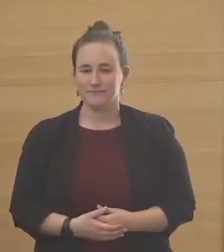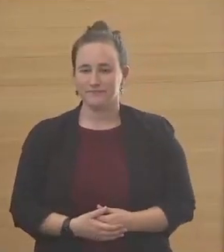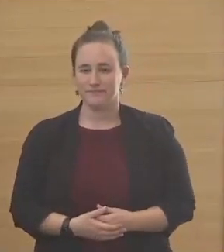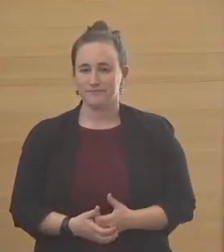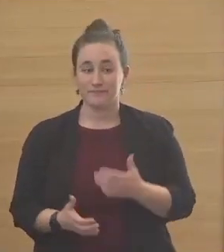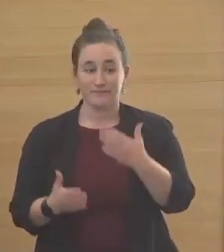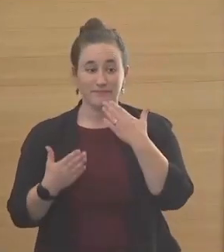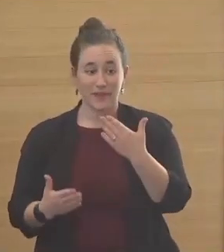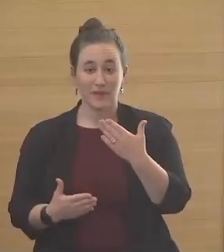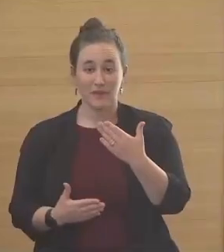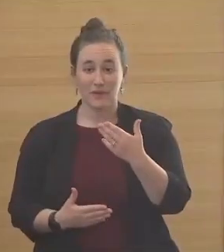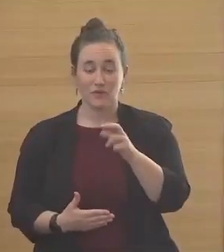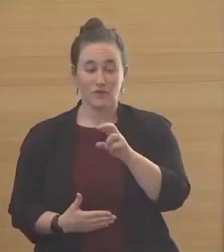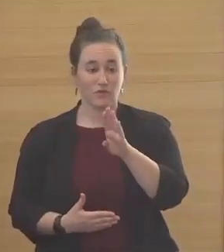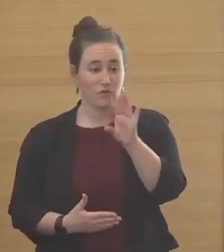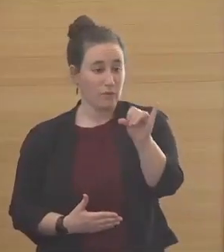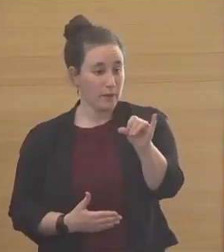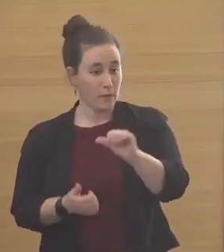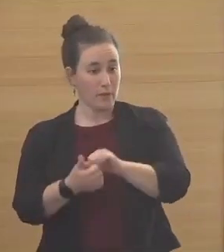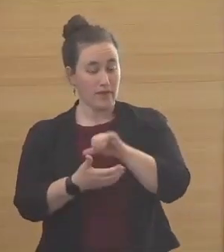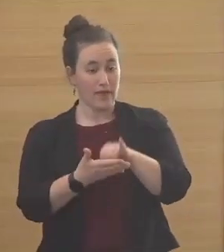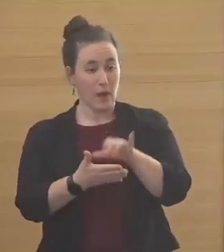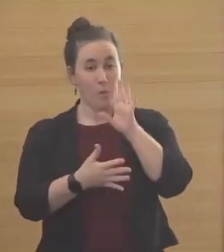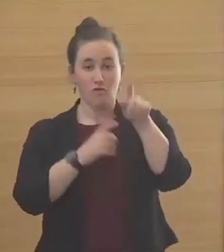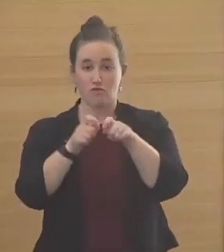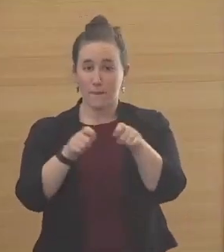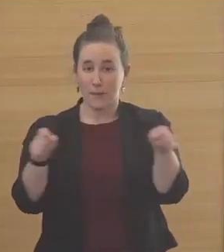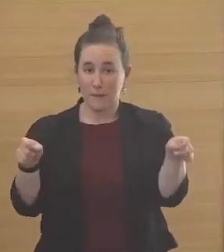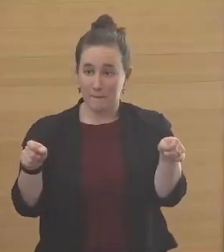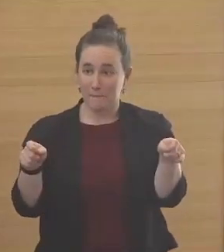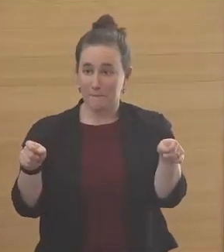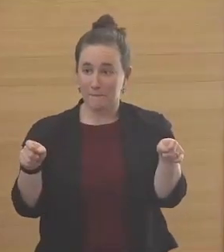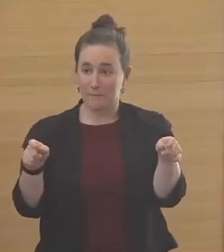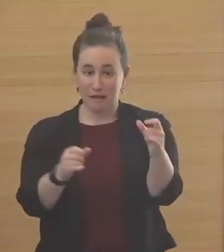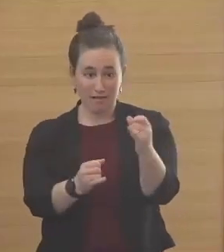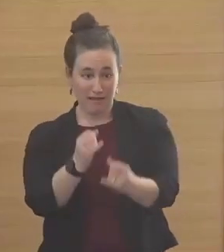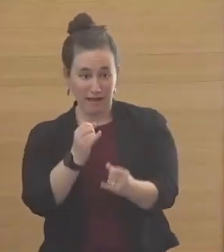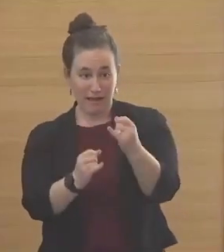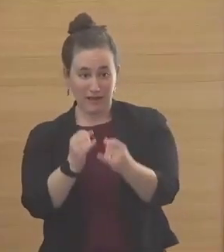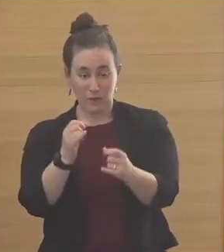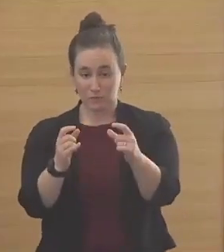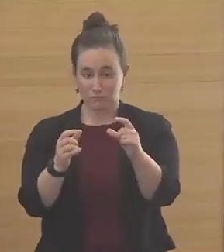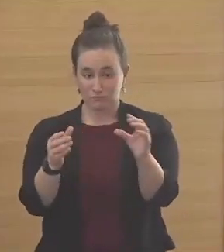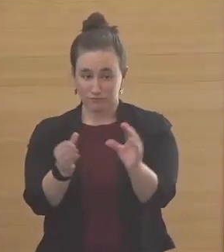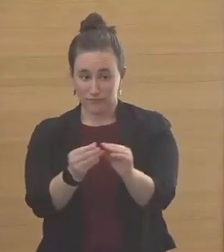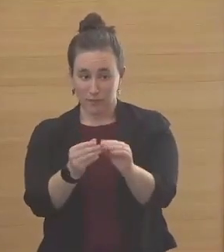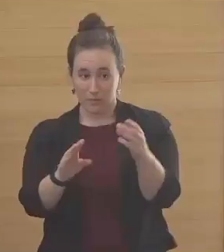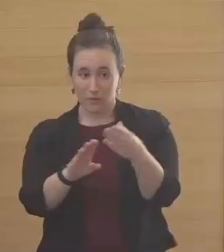So with that, I'm going to close us out. Any last words before I do so?